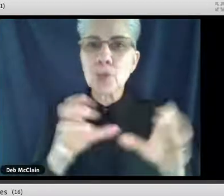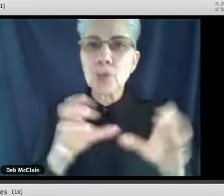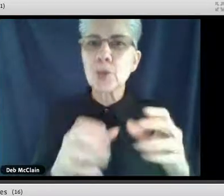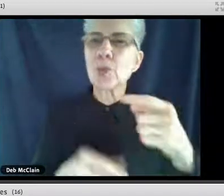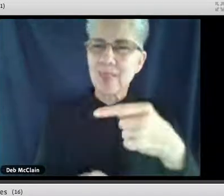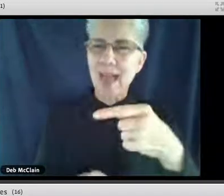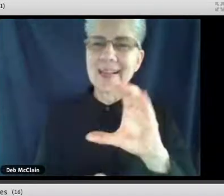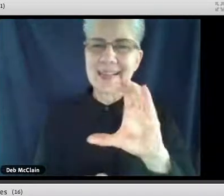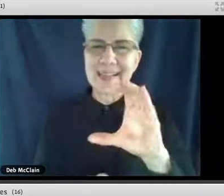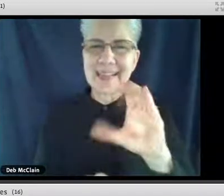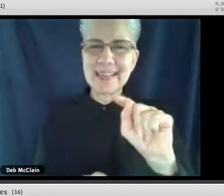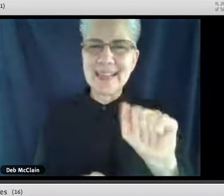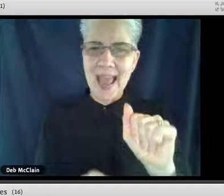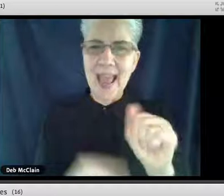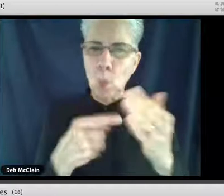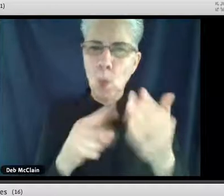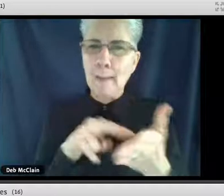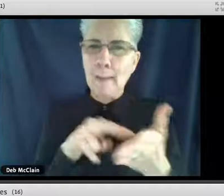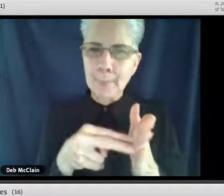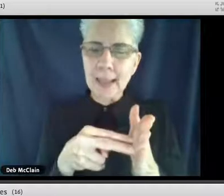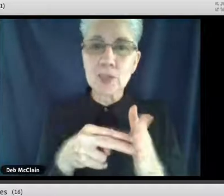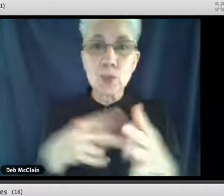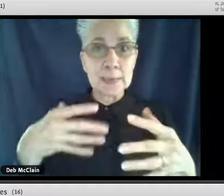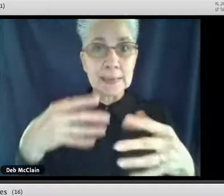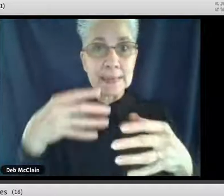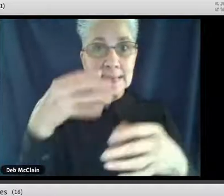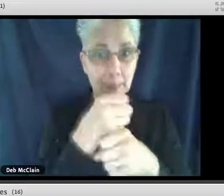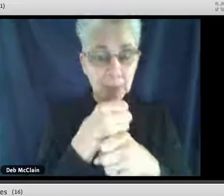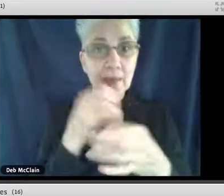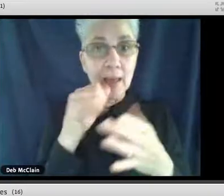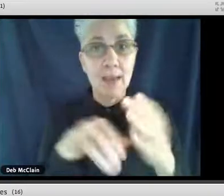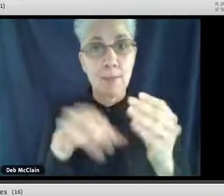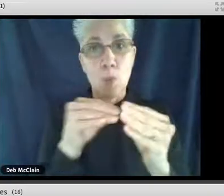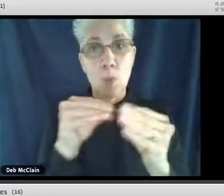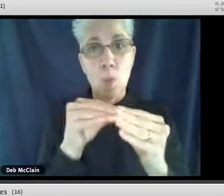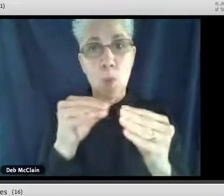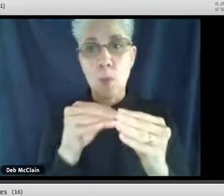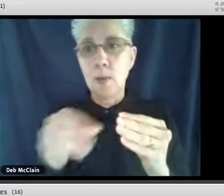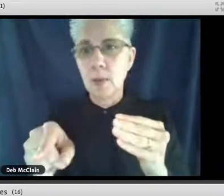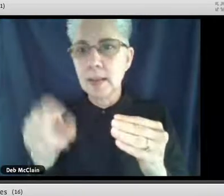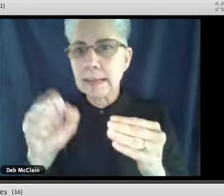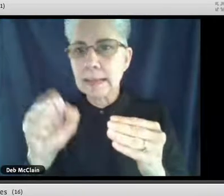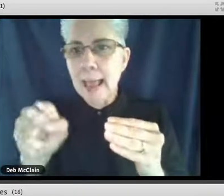and I'm trying to simplify this. Yep.